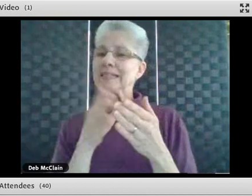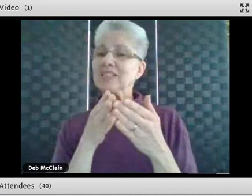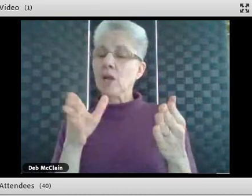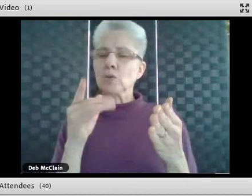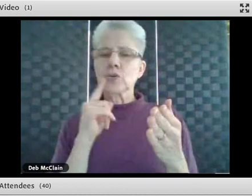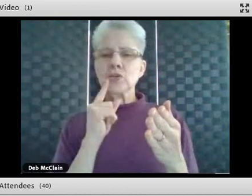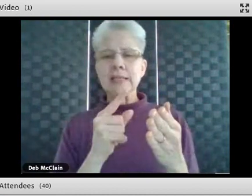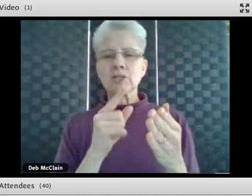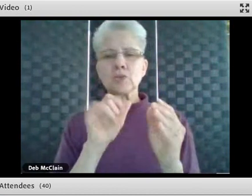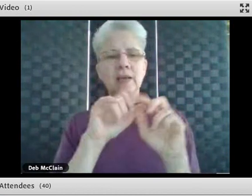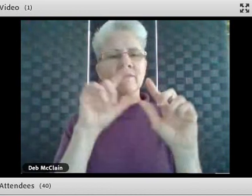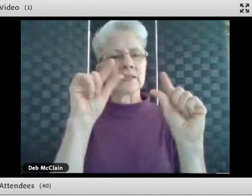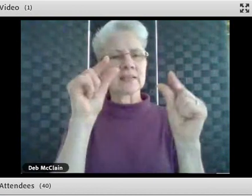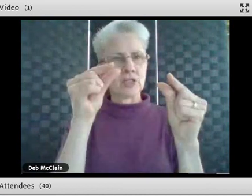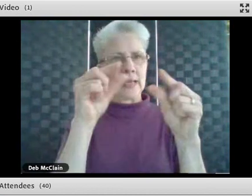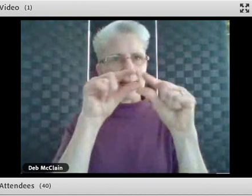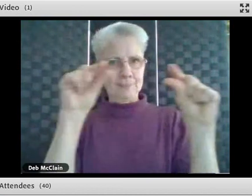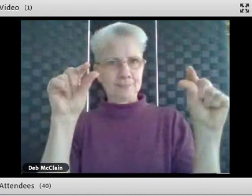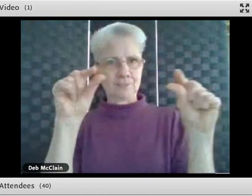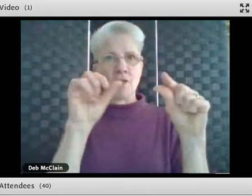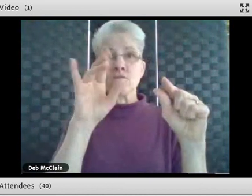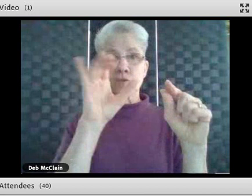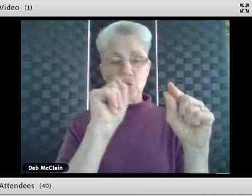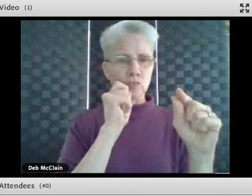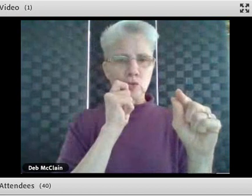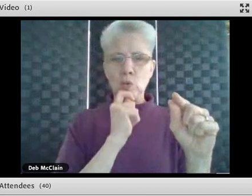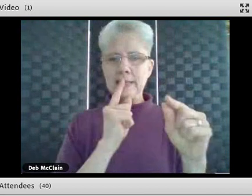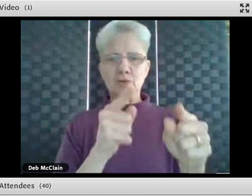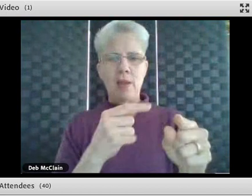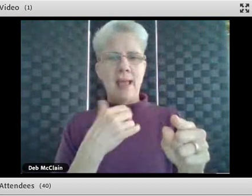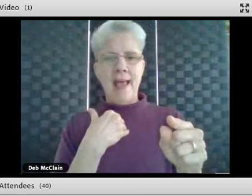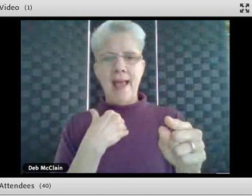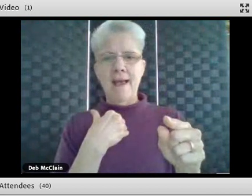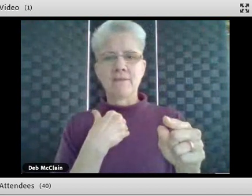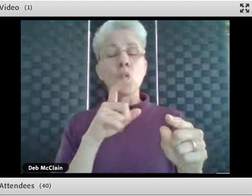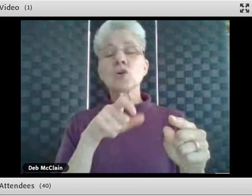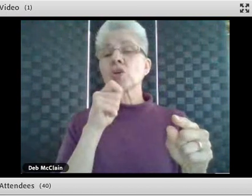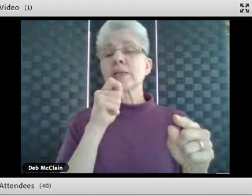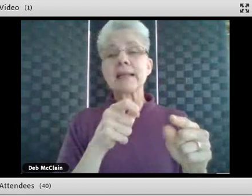the subject heading "fruit." You do not need to assign subject headings, or you should not assign subject headings,